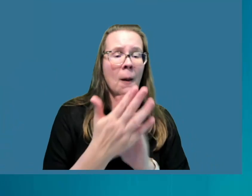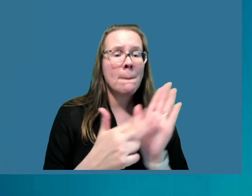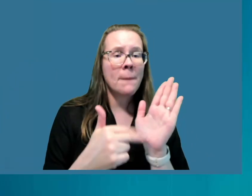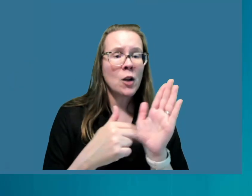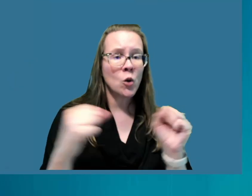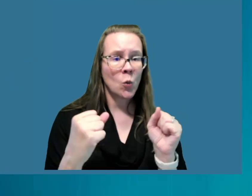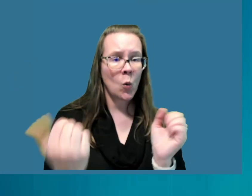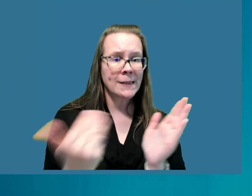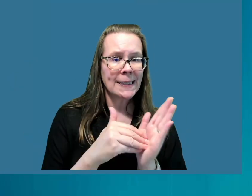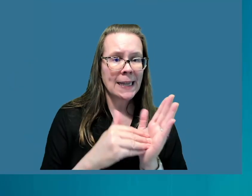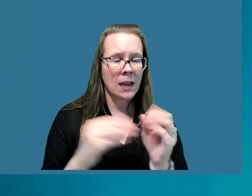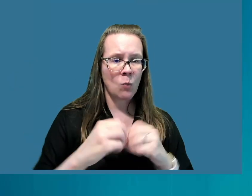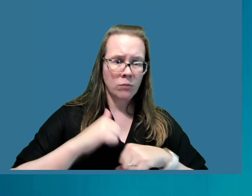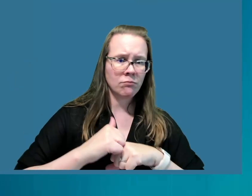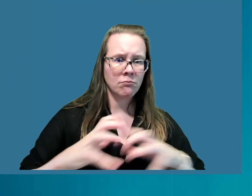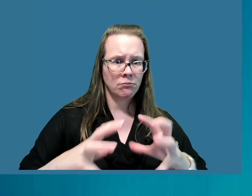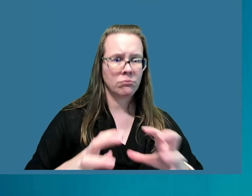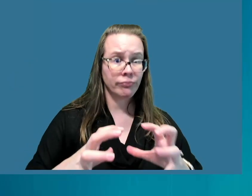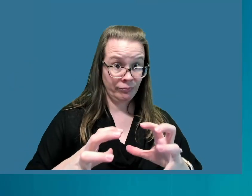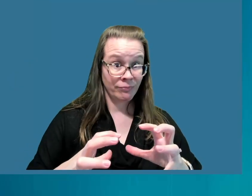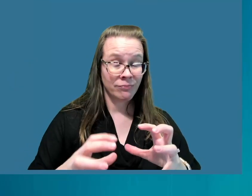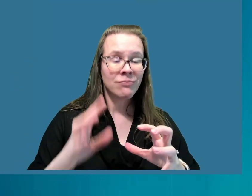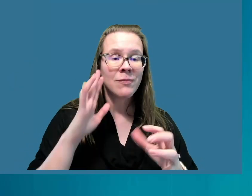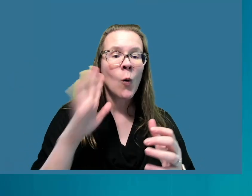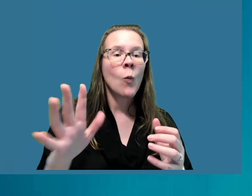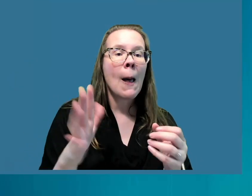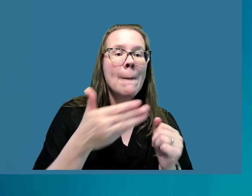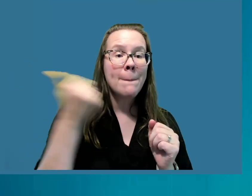maybe three or 4 hours. But it's just more convenient for me, and I'm confident